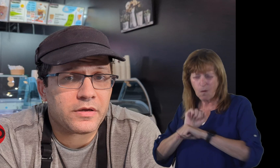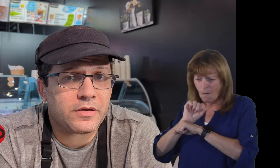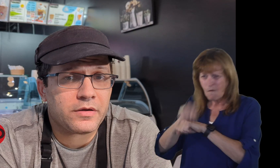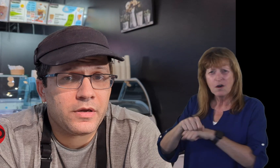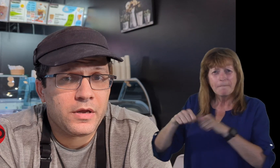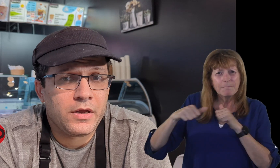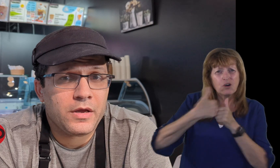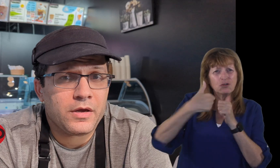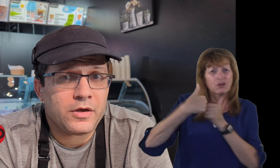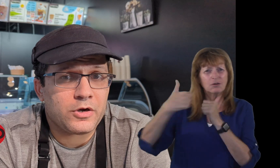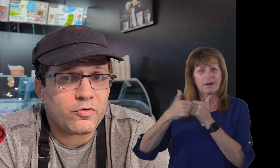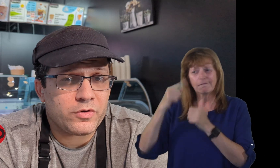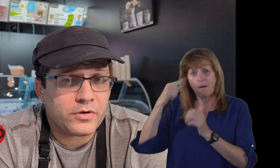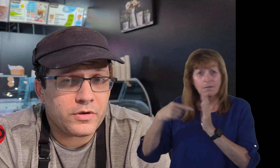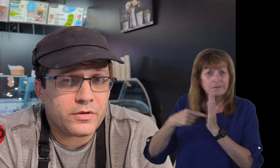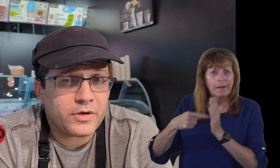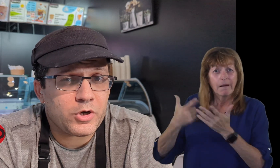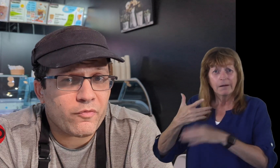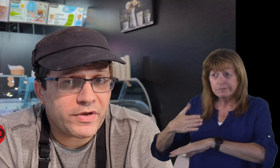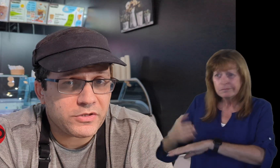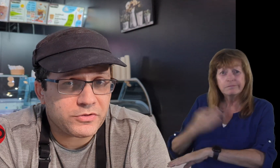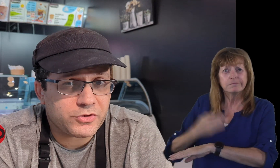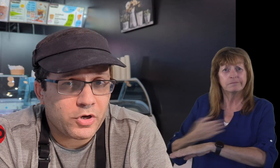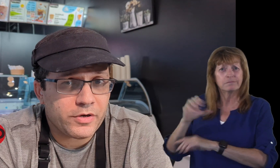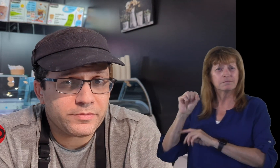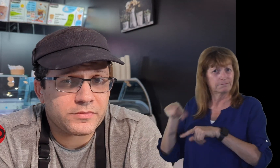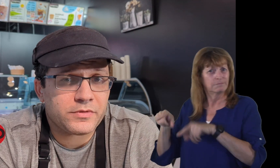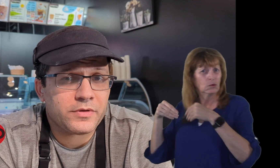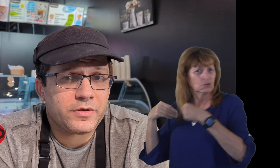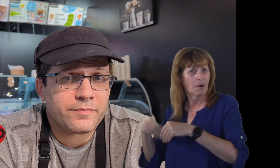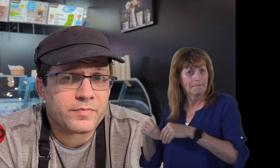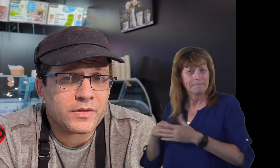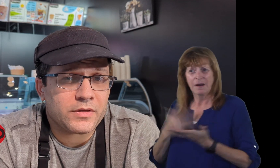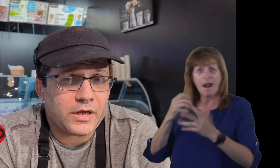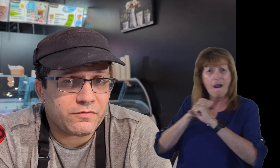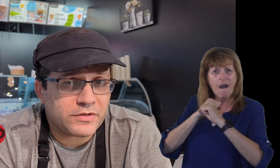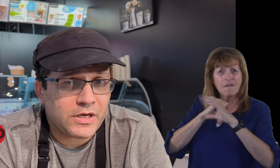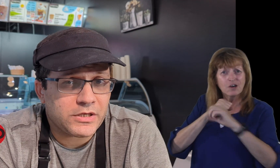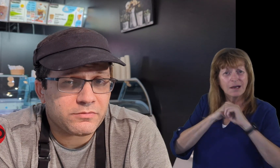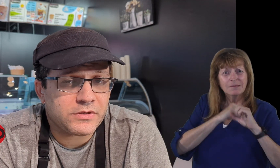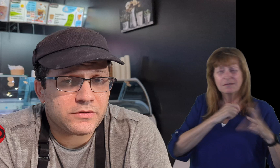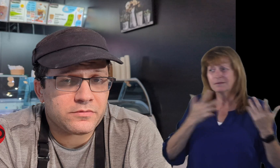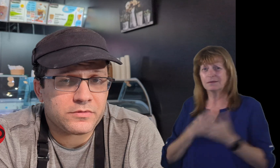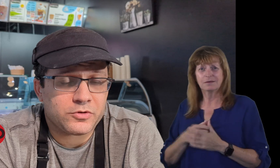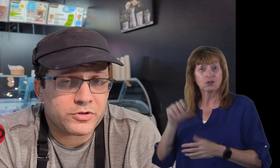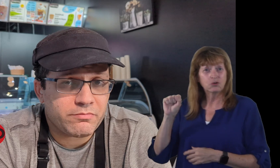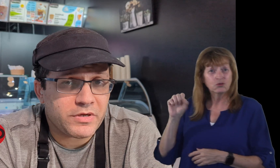and a lot of effort to overcome challenges like renovating the shop,